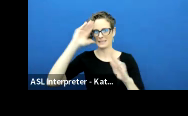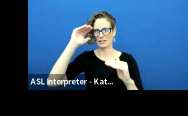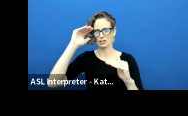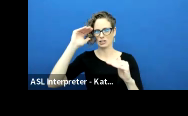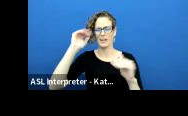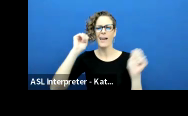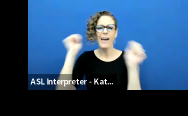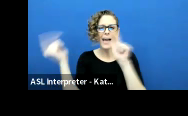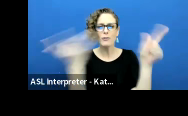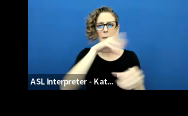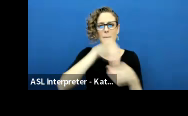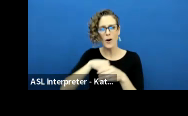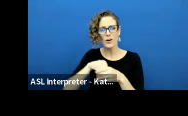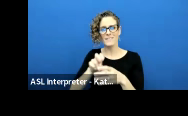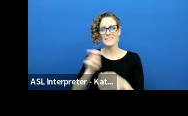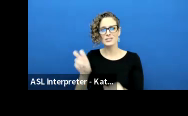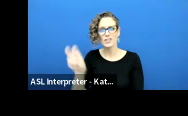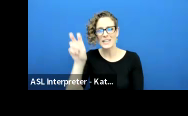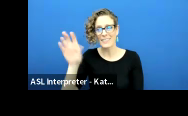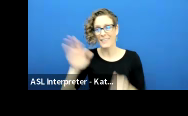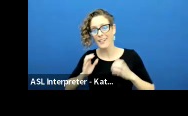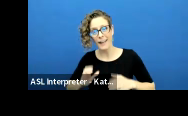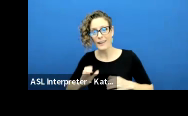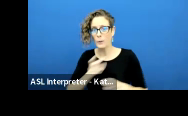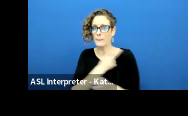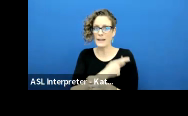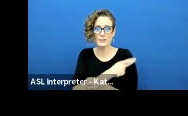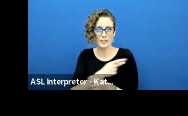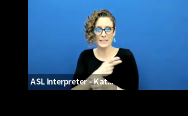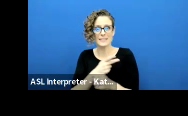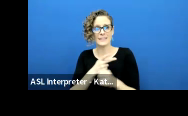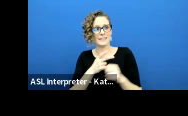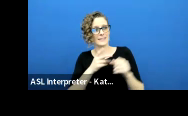the the clients or the patient or however you want to award it um has their expectations set